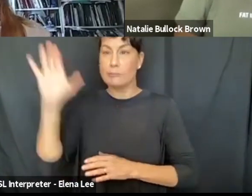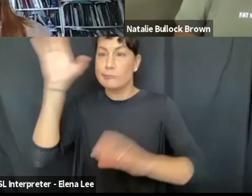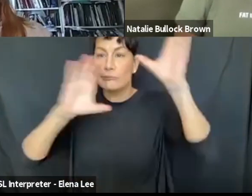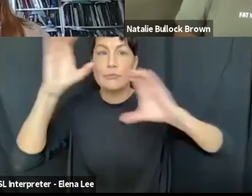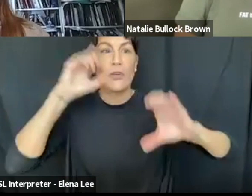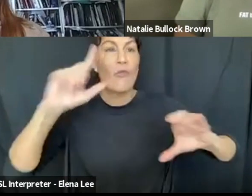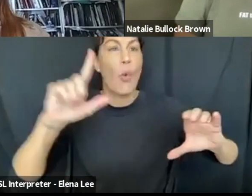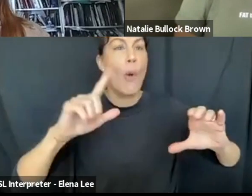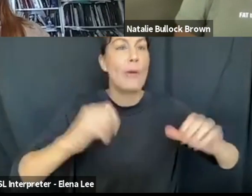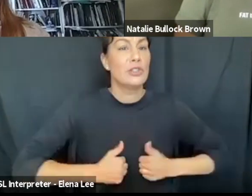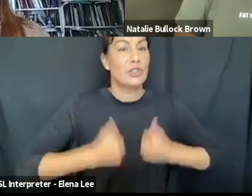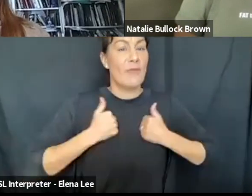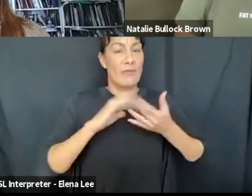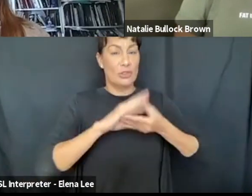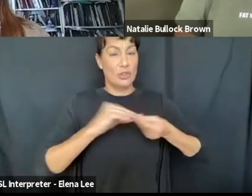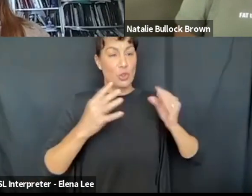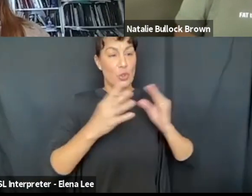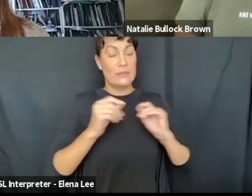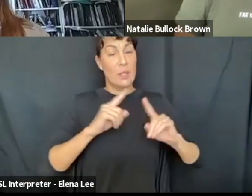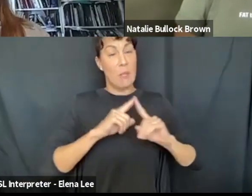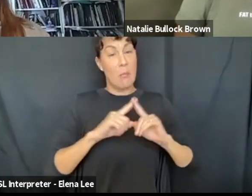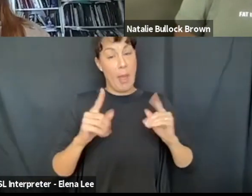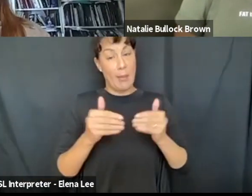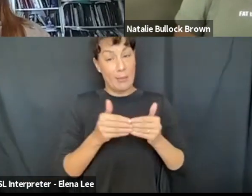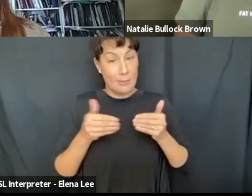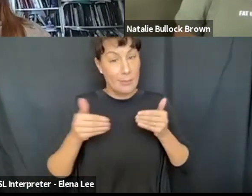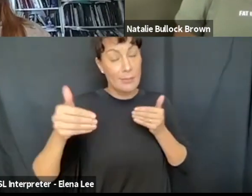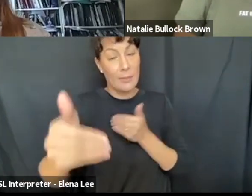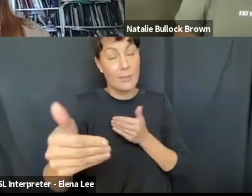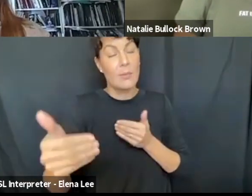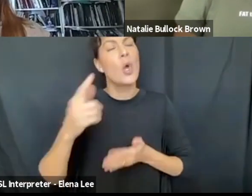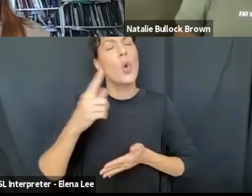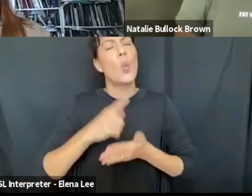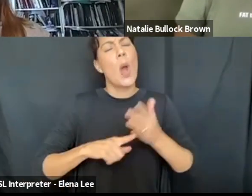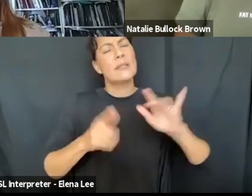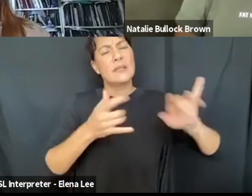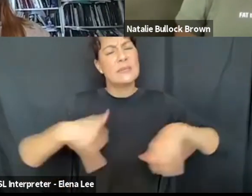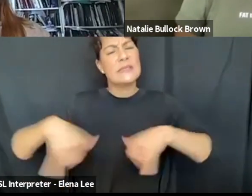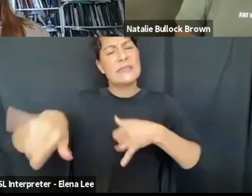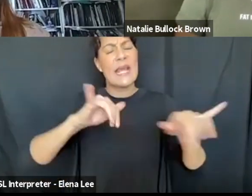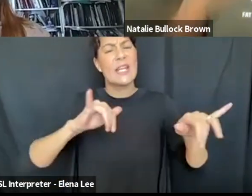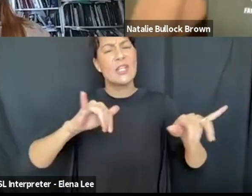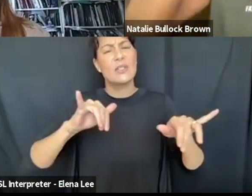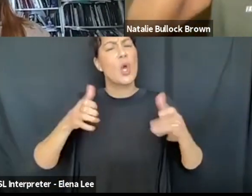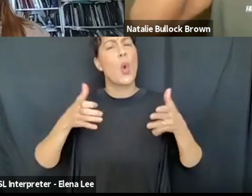So, if moving forward, what are some standards? What is a way to be trauma informed?